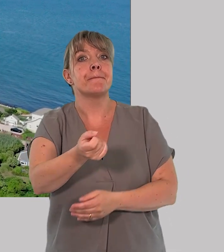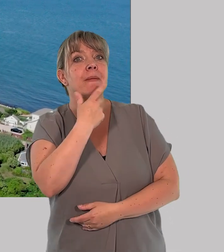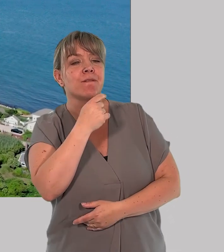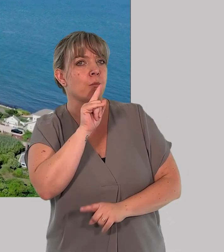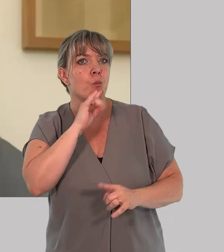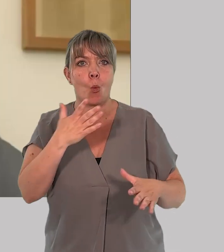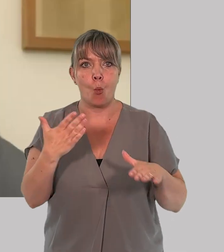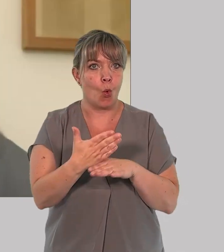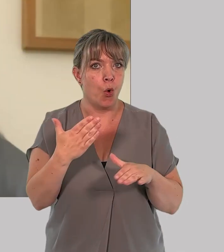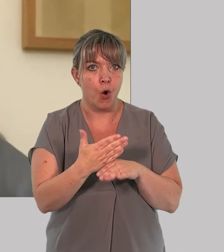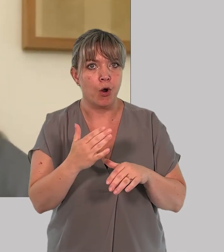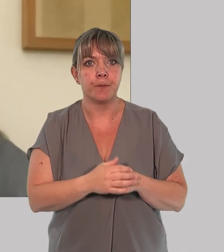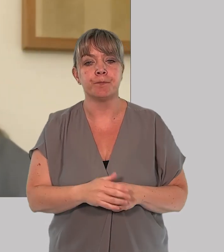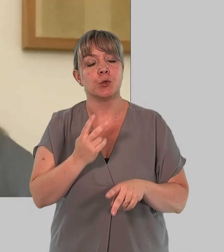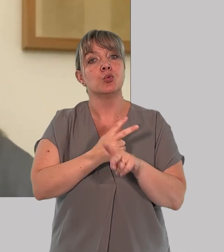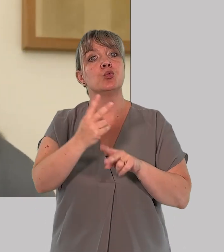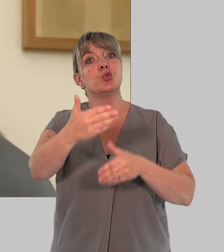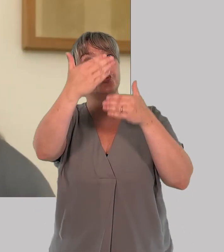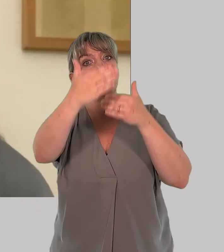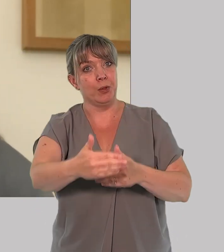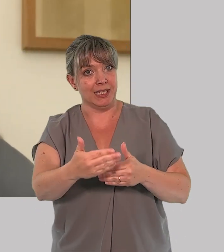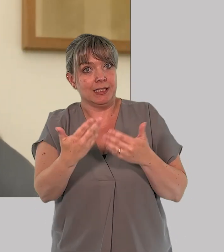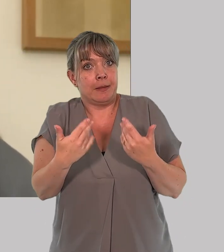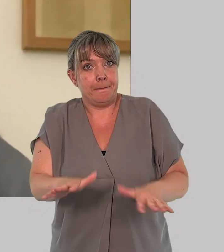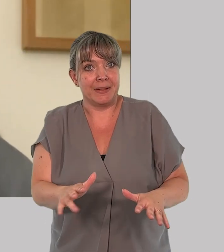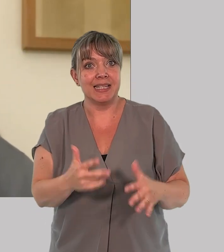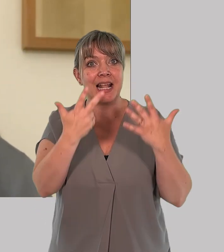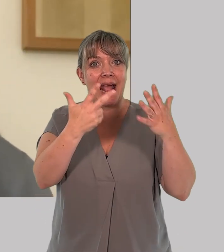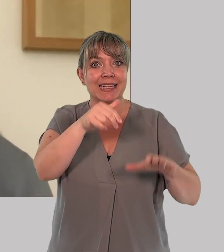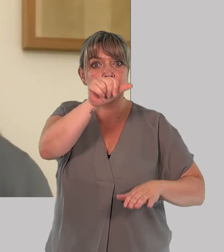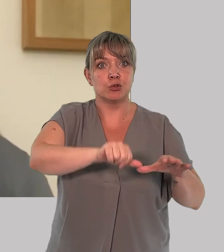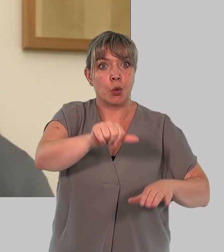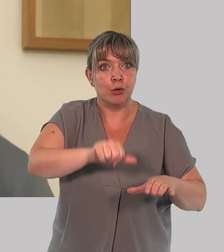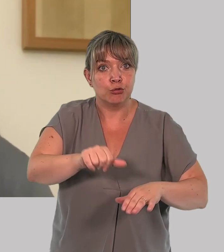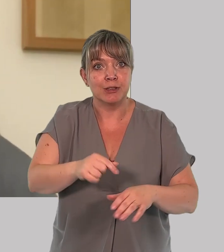school the following semester, I dedicated myself to research. I wanted to understand